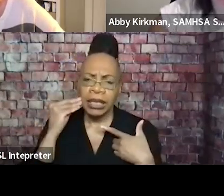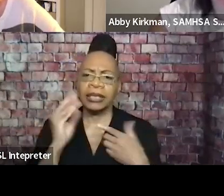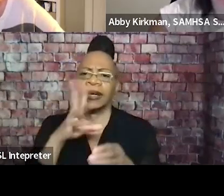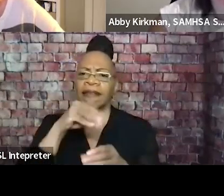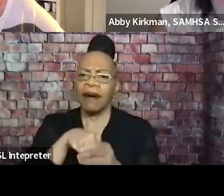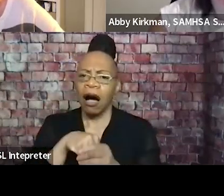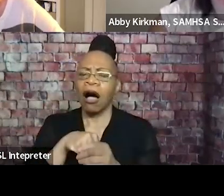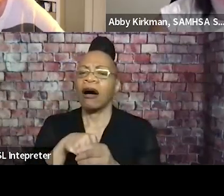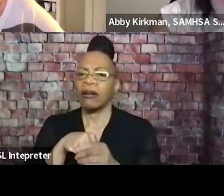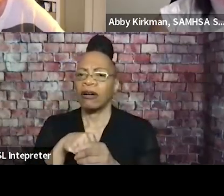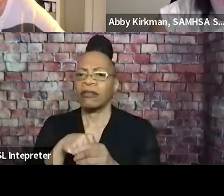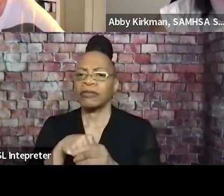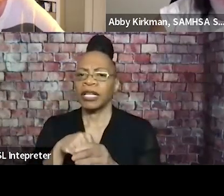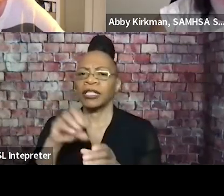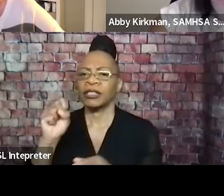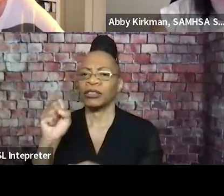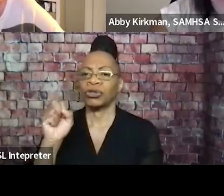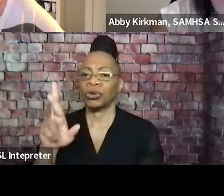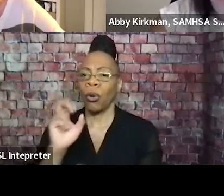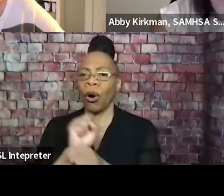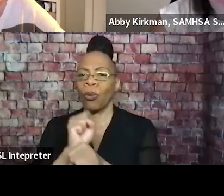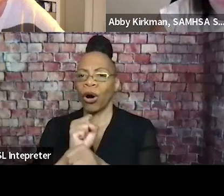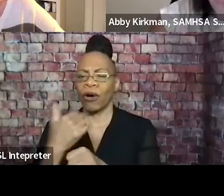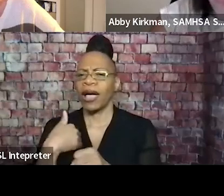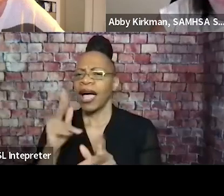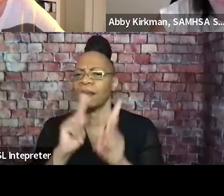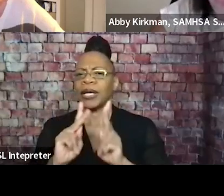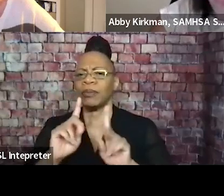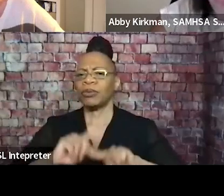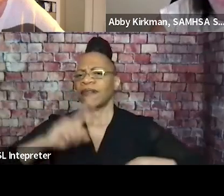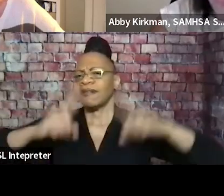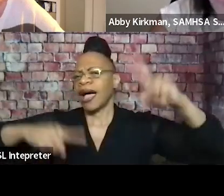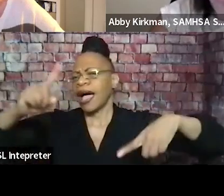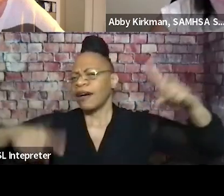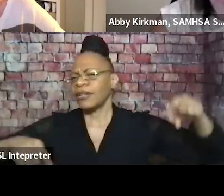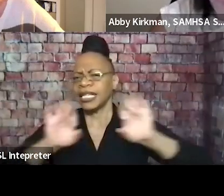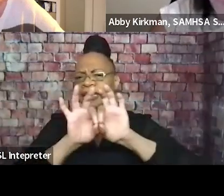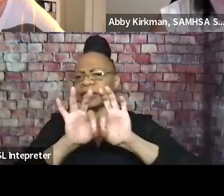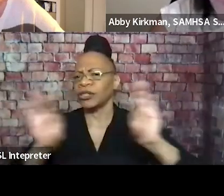We have folks with master's degrees and law degrees who do it too. It's just a whole gamut of people